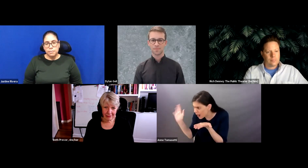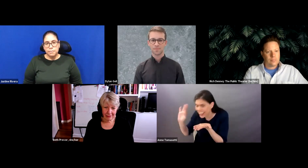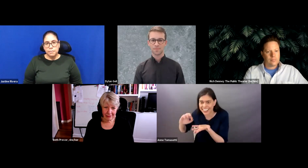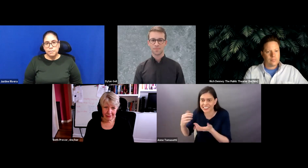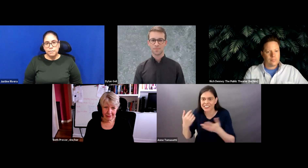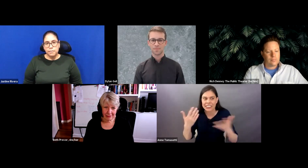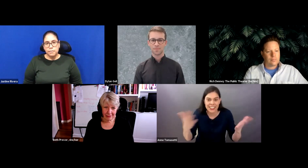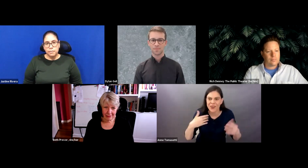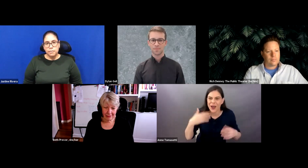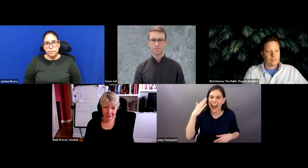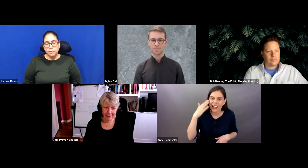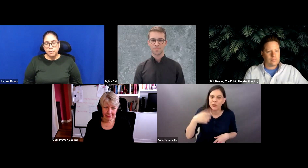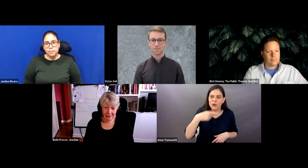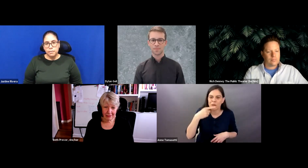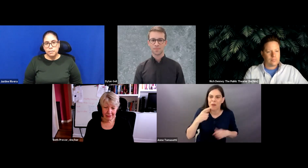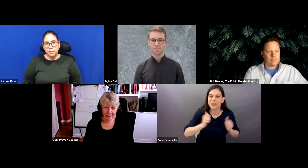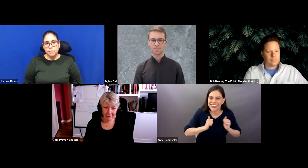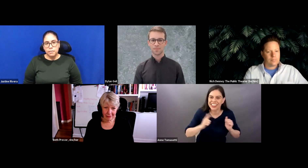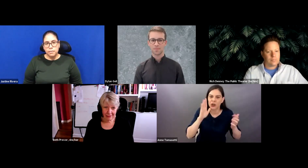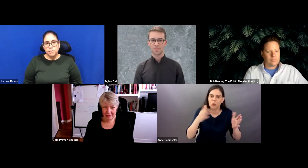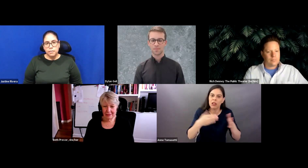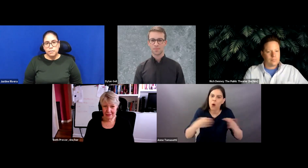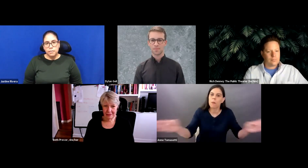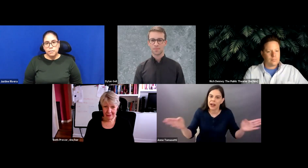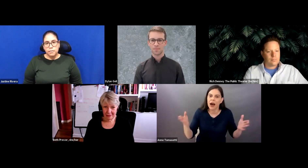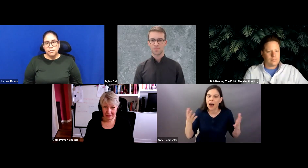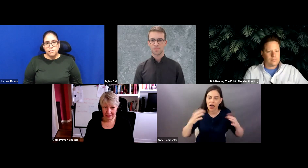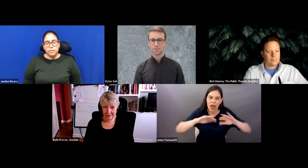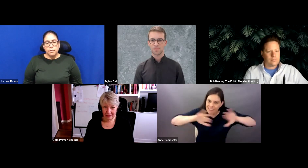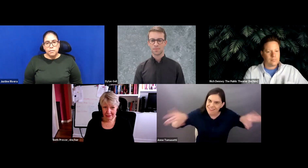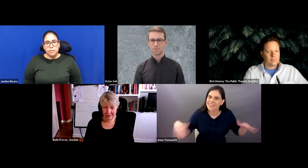their talents were not being utilized or shown. And so when